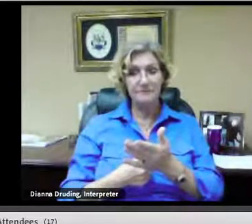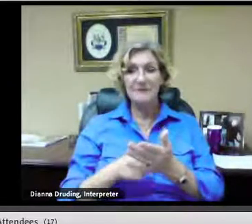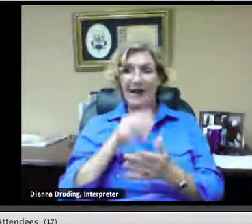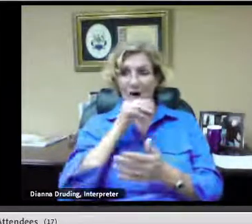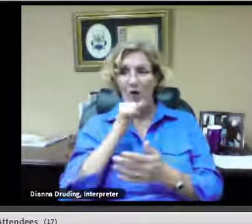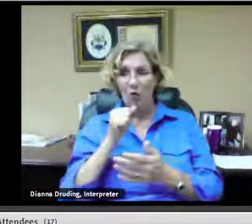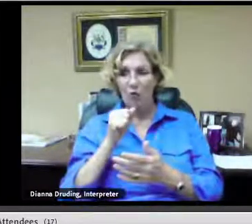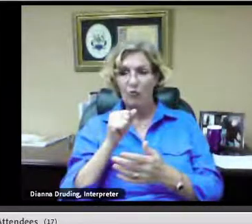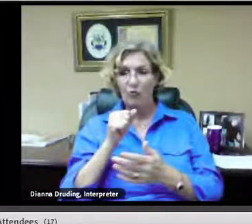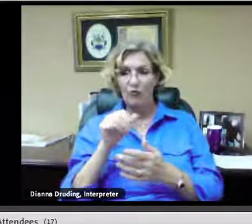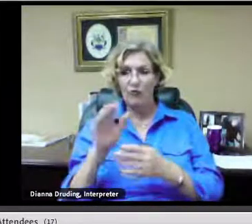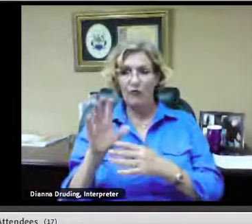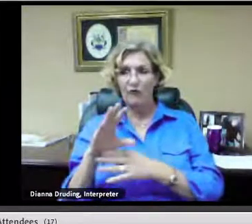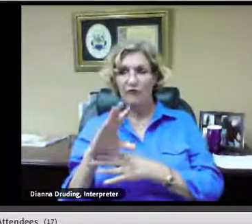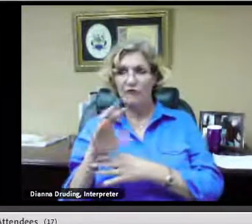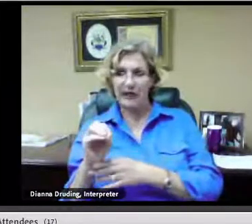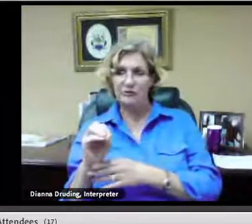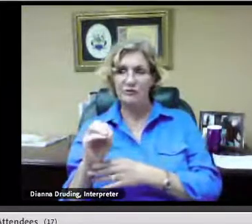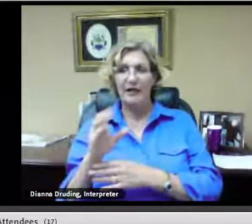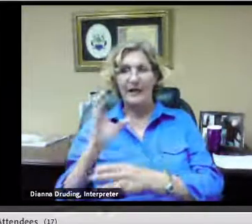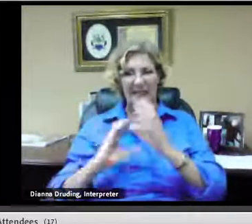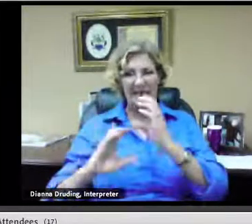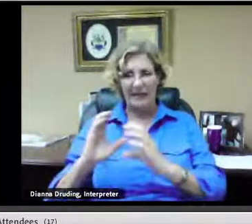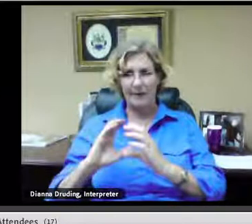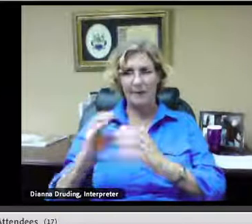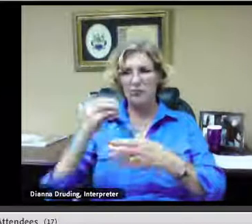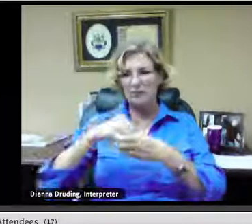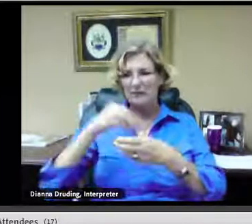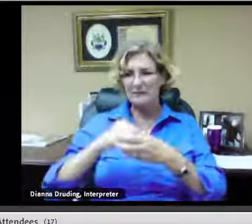could be triggering for people with disabilities. There's all kinds of ways that you can go, voice,